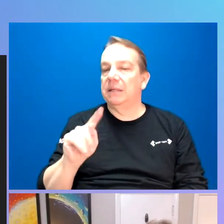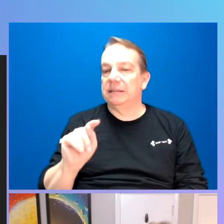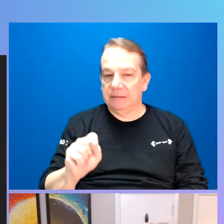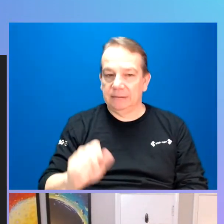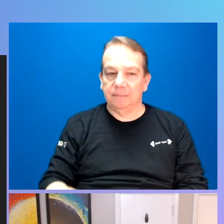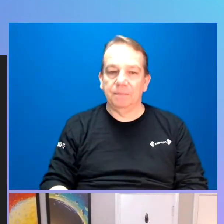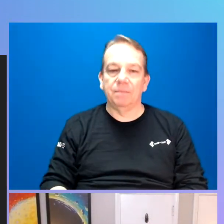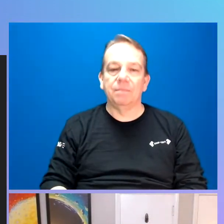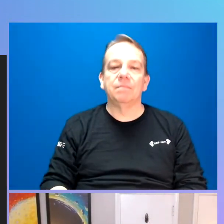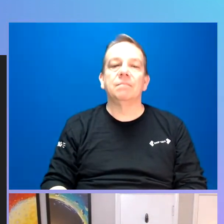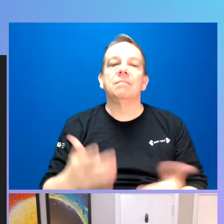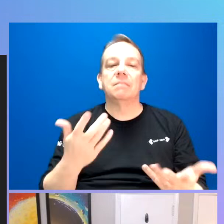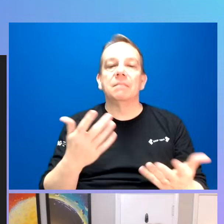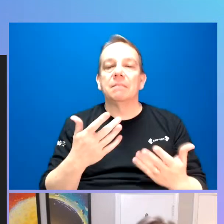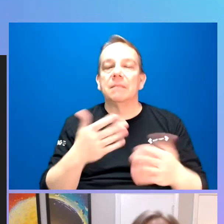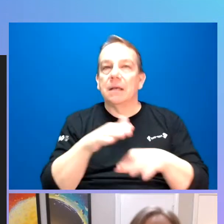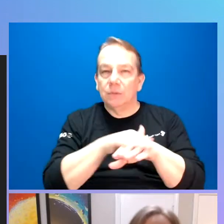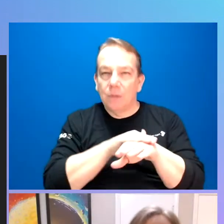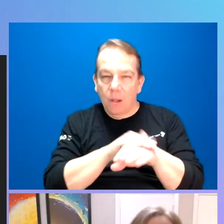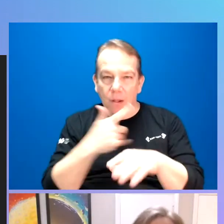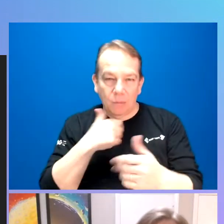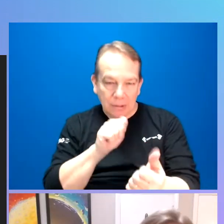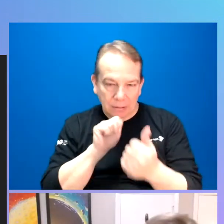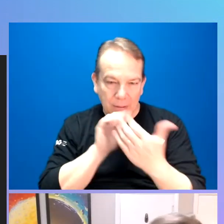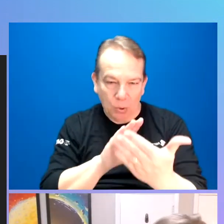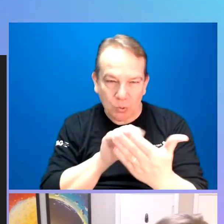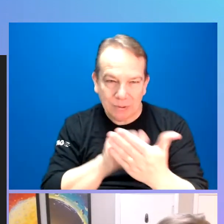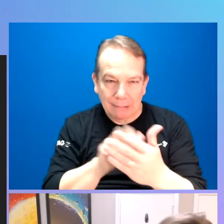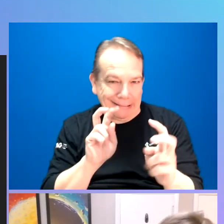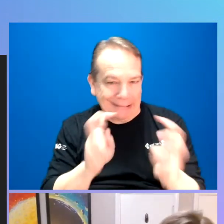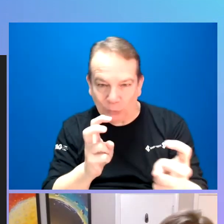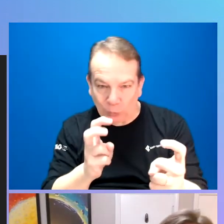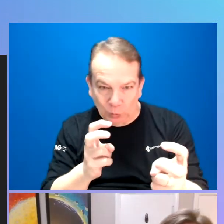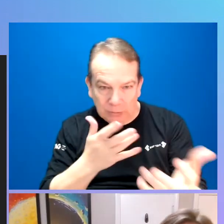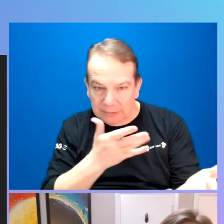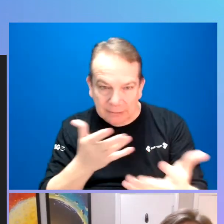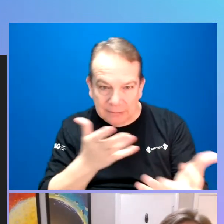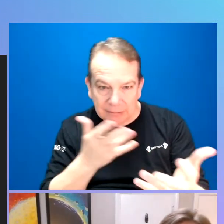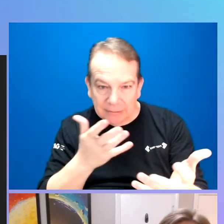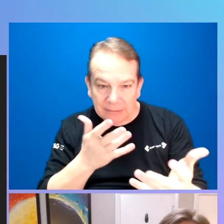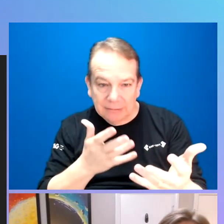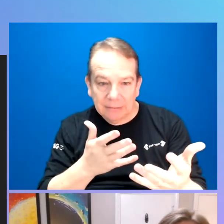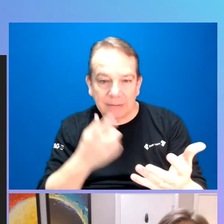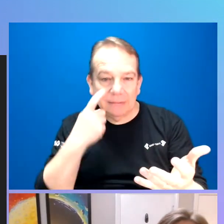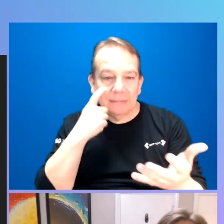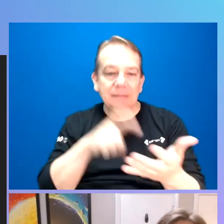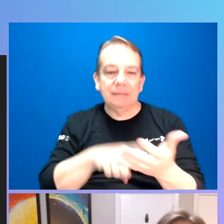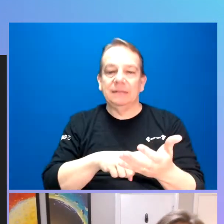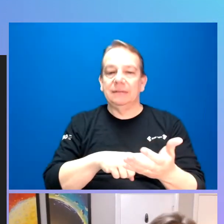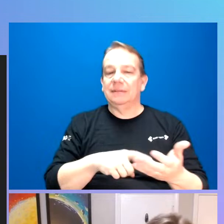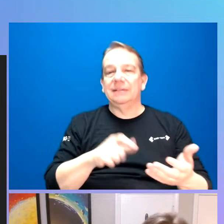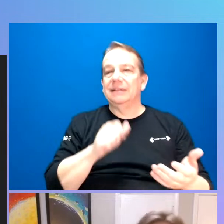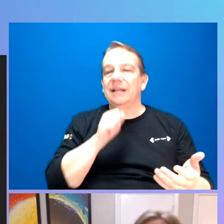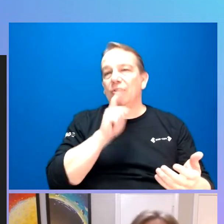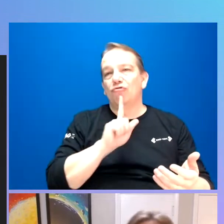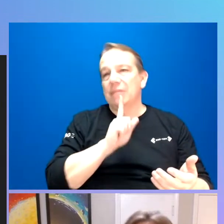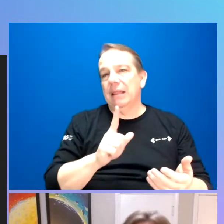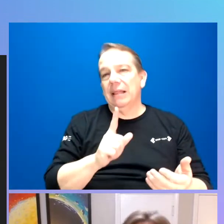approach this monster and we